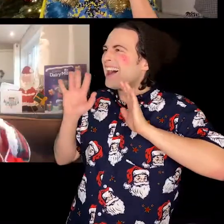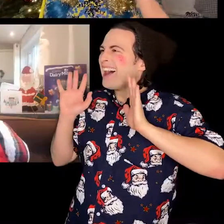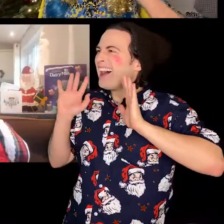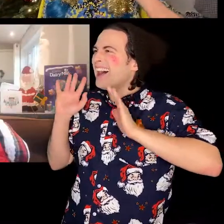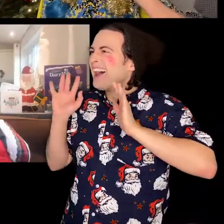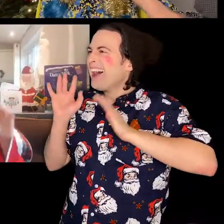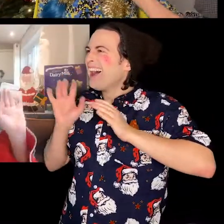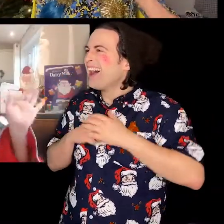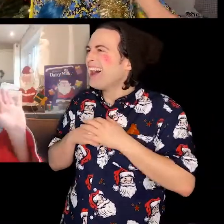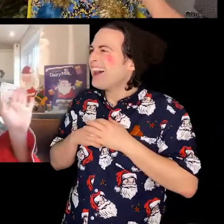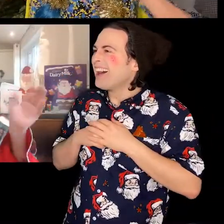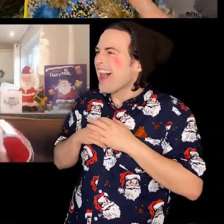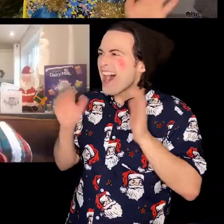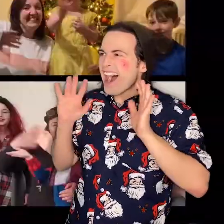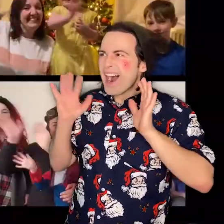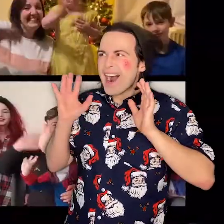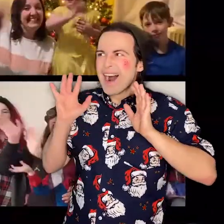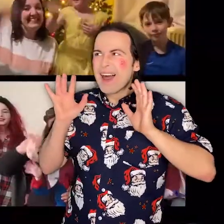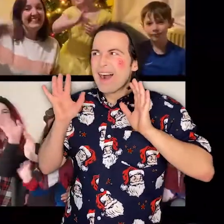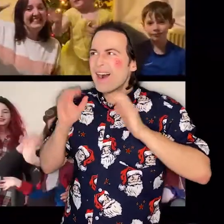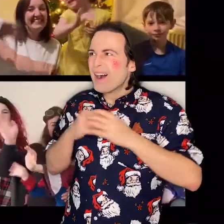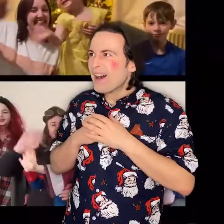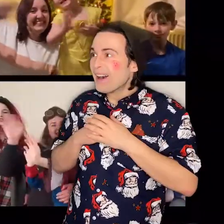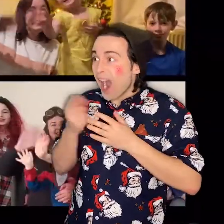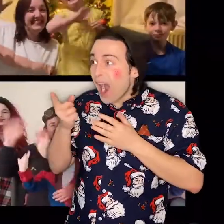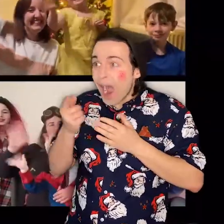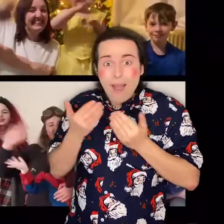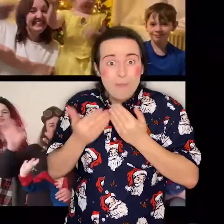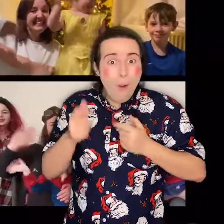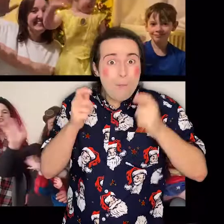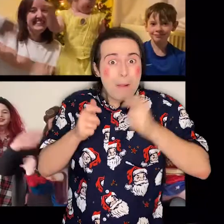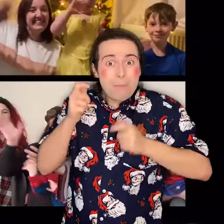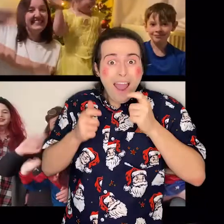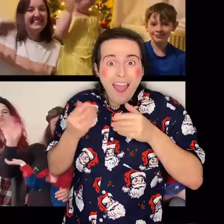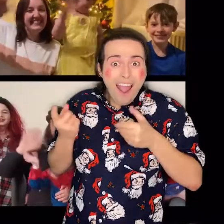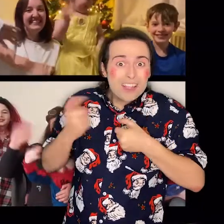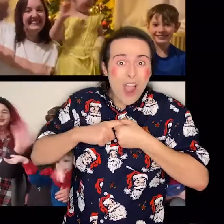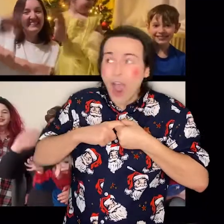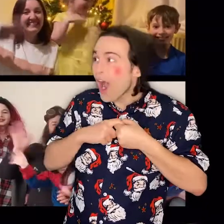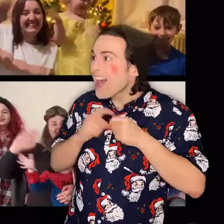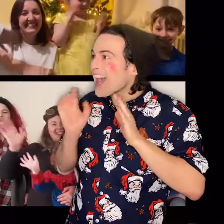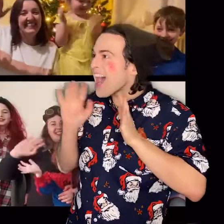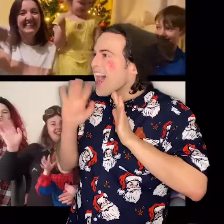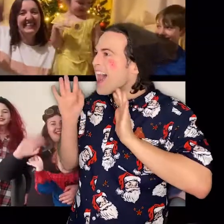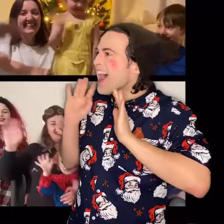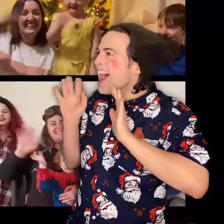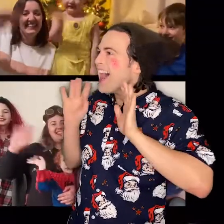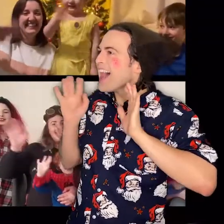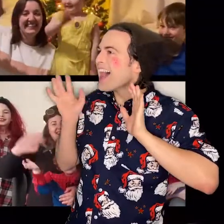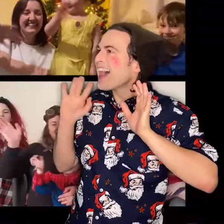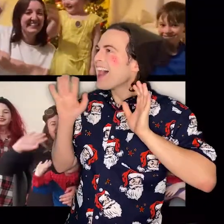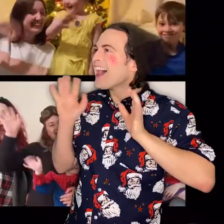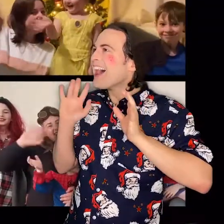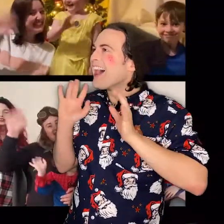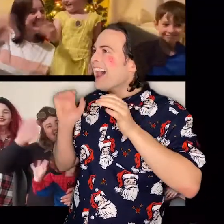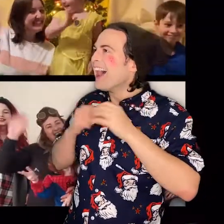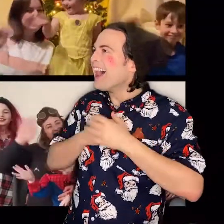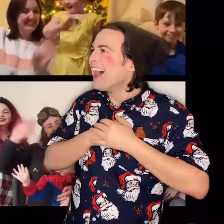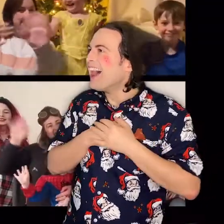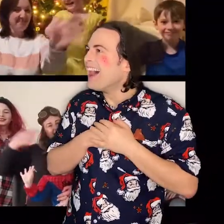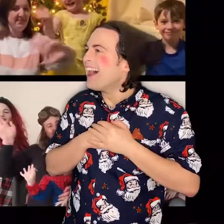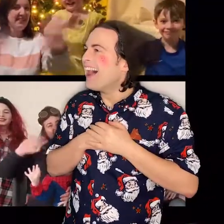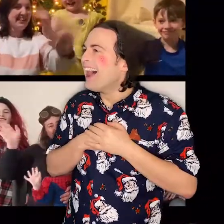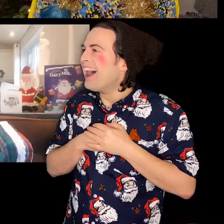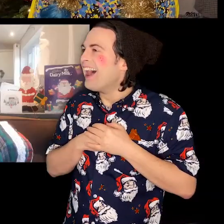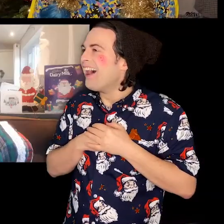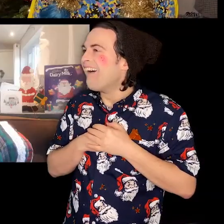Carina - And there is little red, Rapunzel and Aladdin and Jasmine, oh hiya Golidlocks. This is amazing!